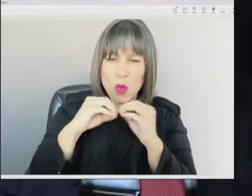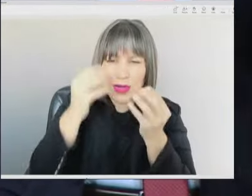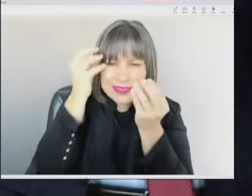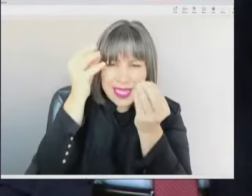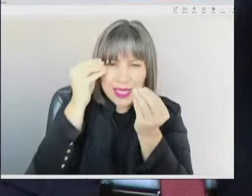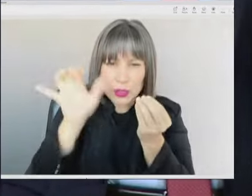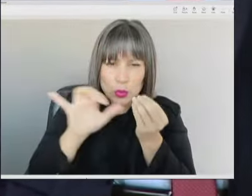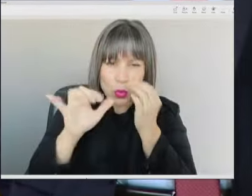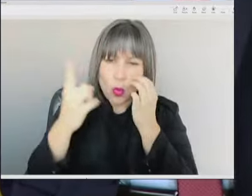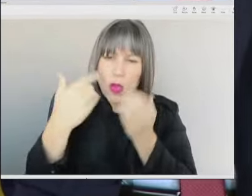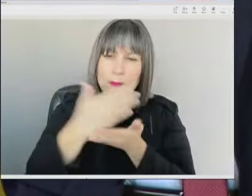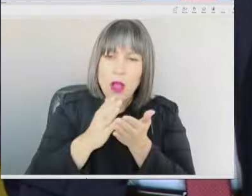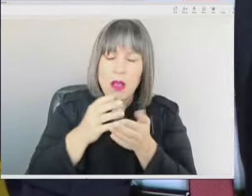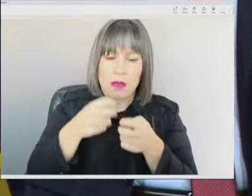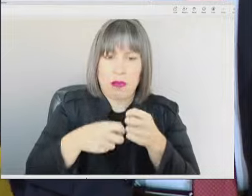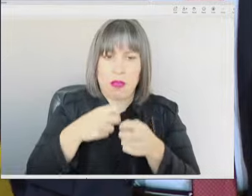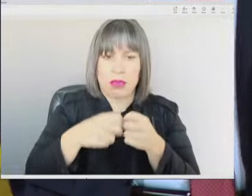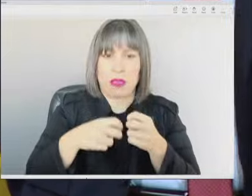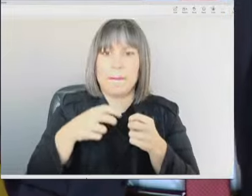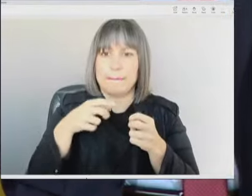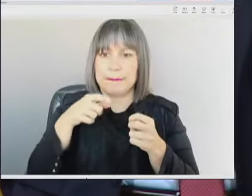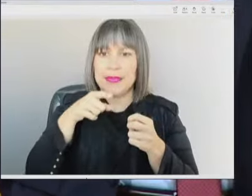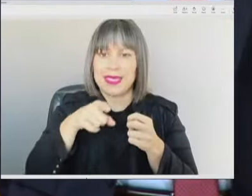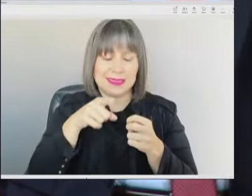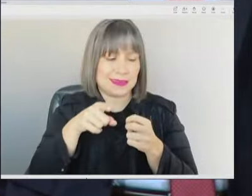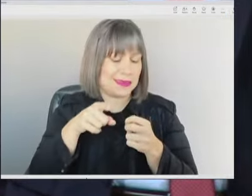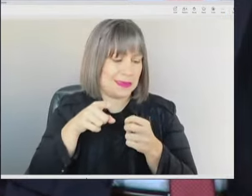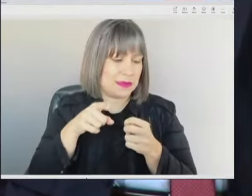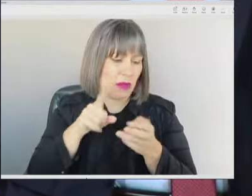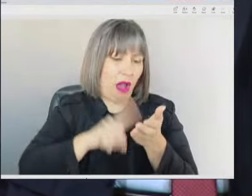Medicaid is like pushing on a string. We have to work together with the states in order to get